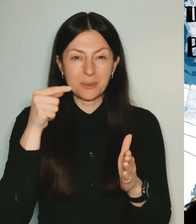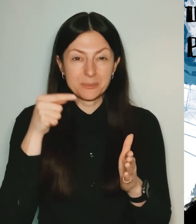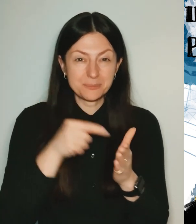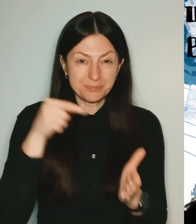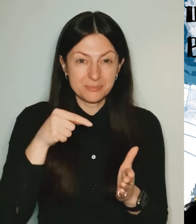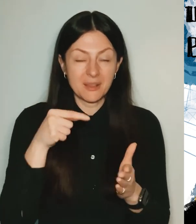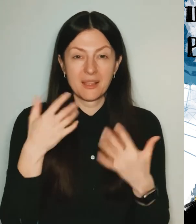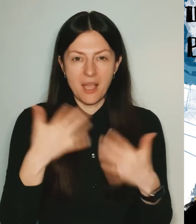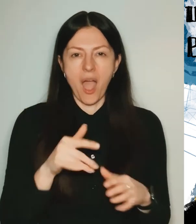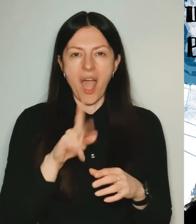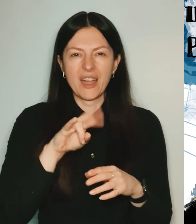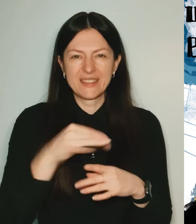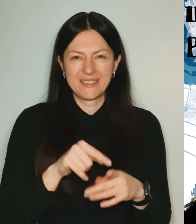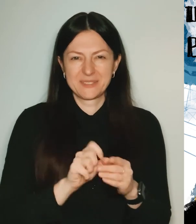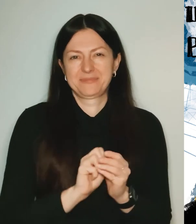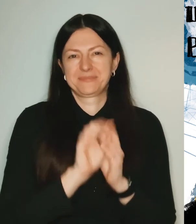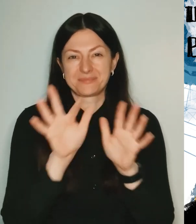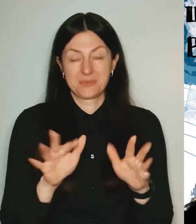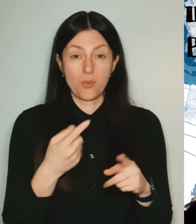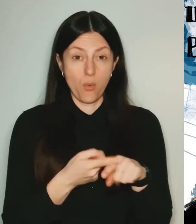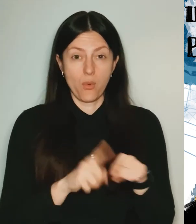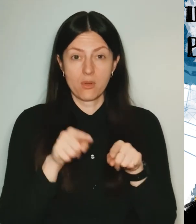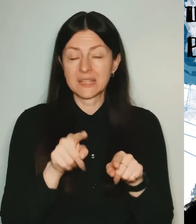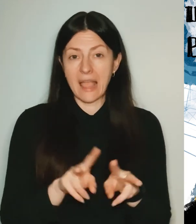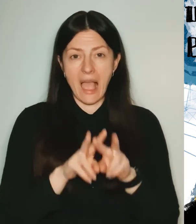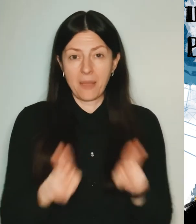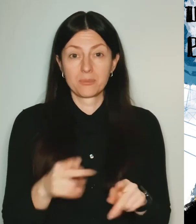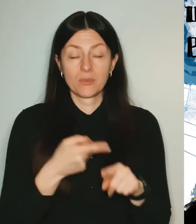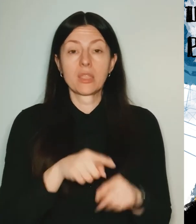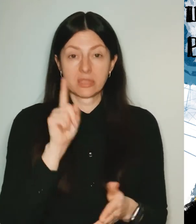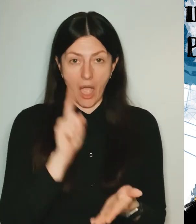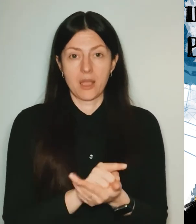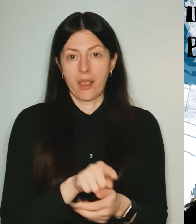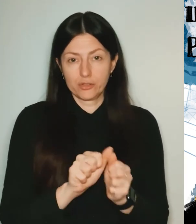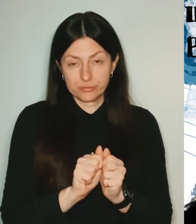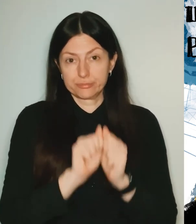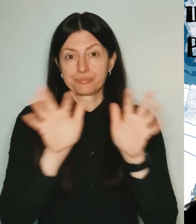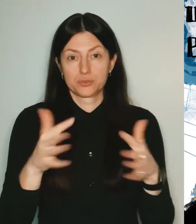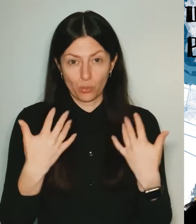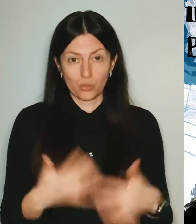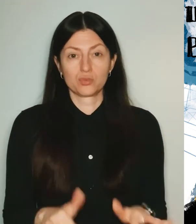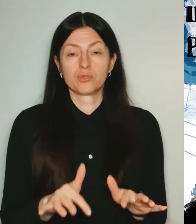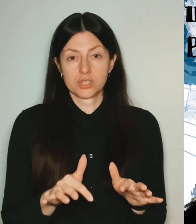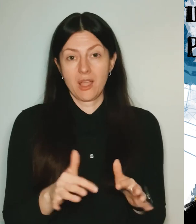And the pus will be out And finally the abscess exploded.